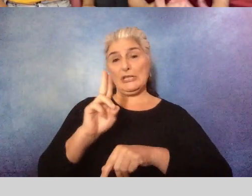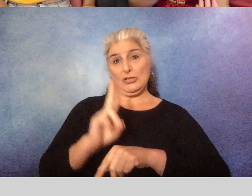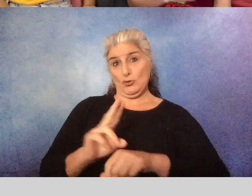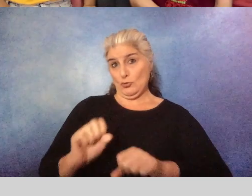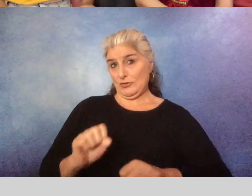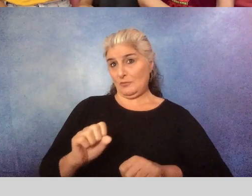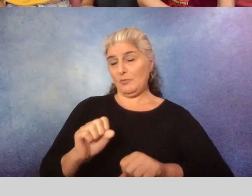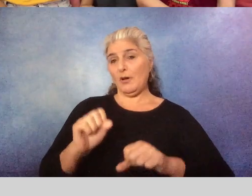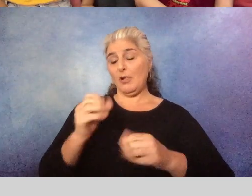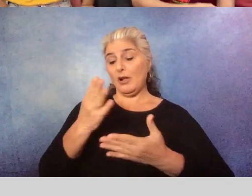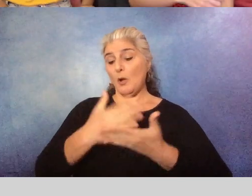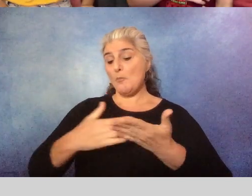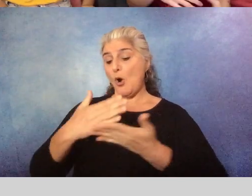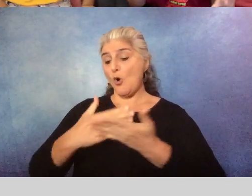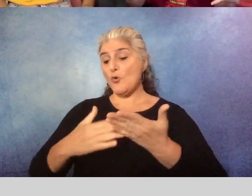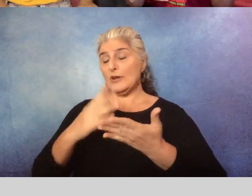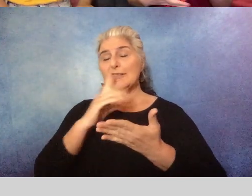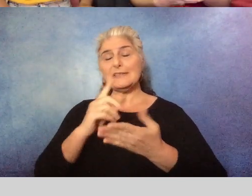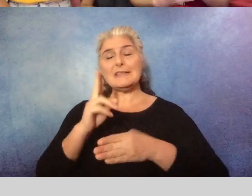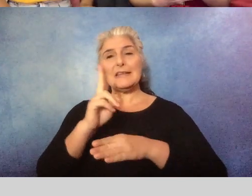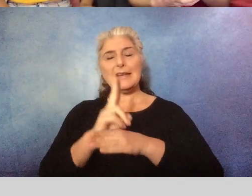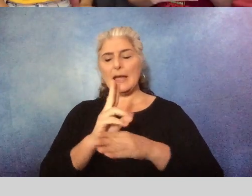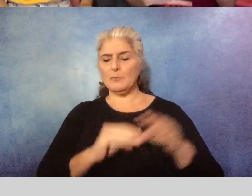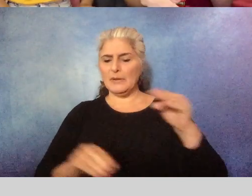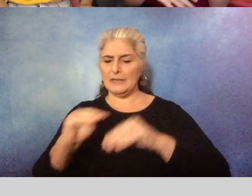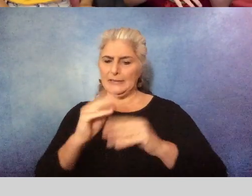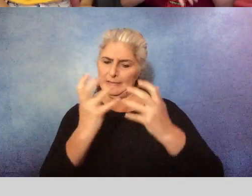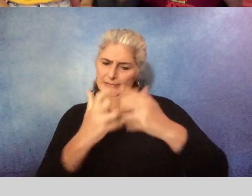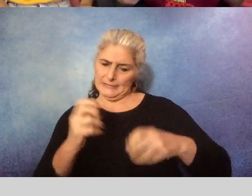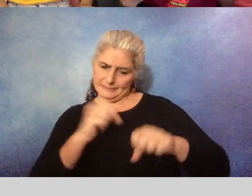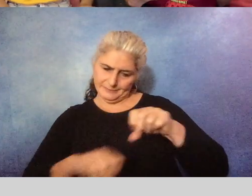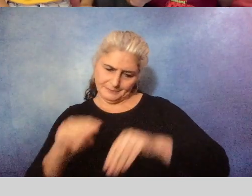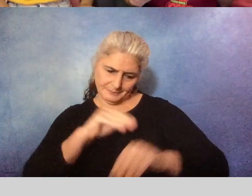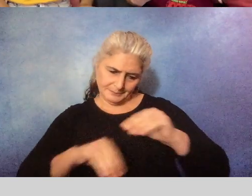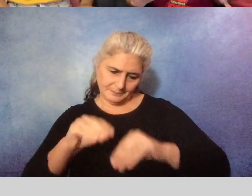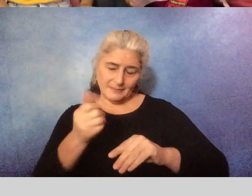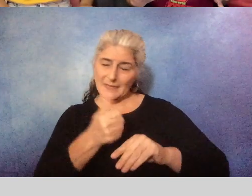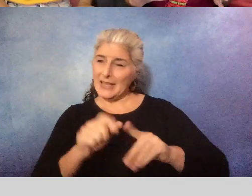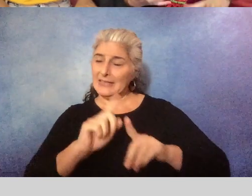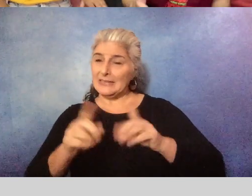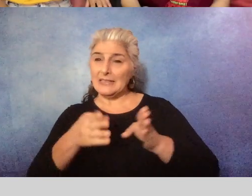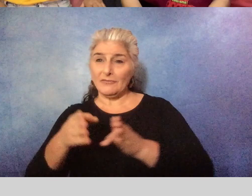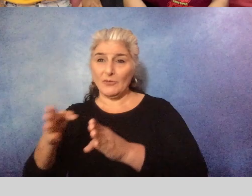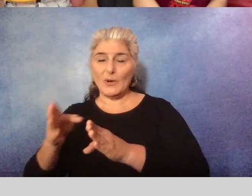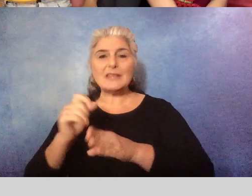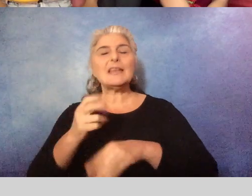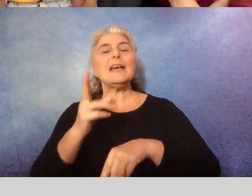by clear standards that can be assembled together to build any number of applications.